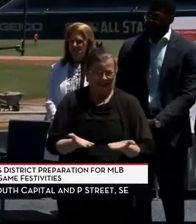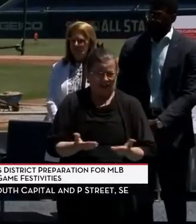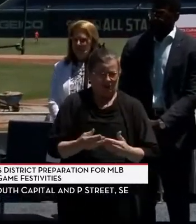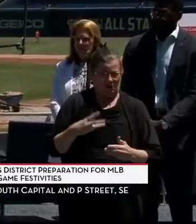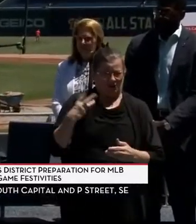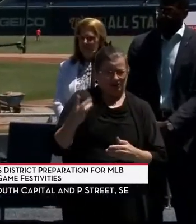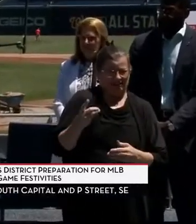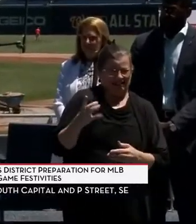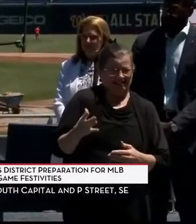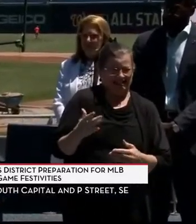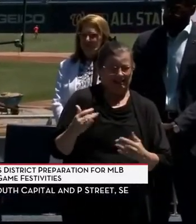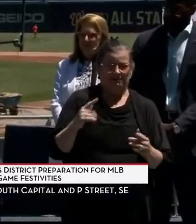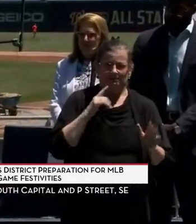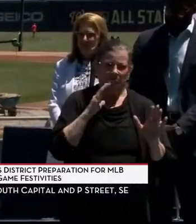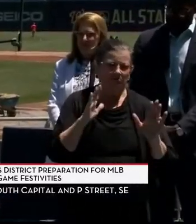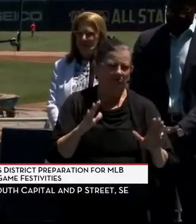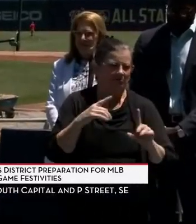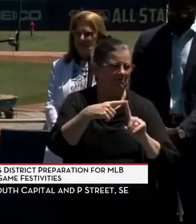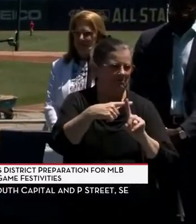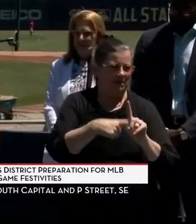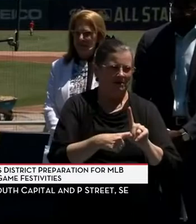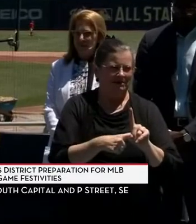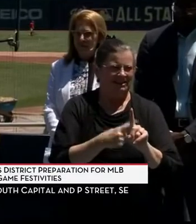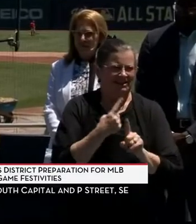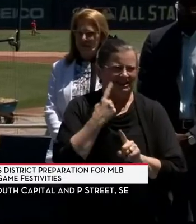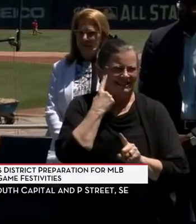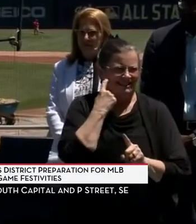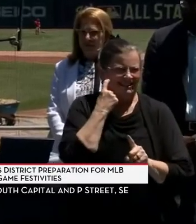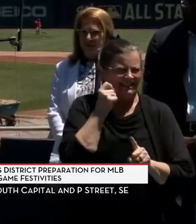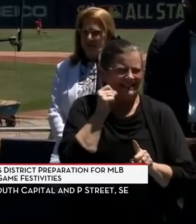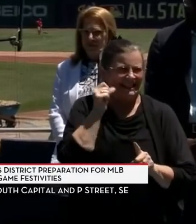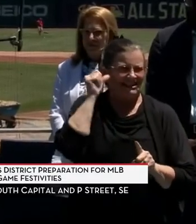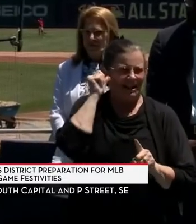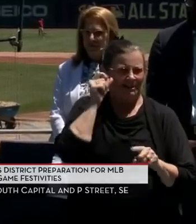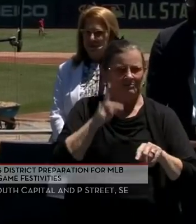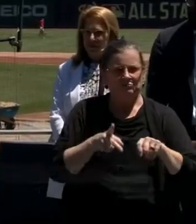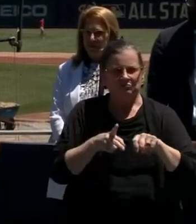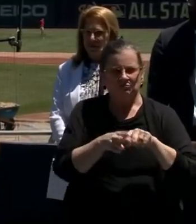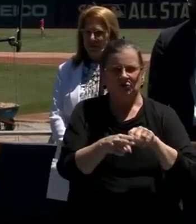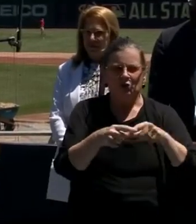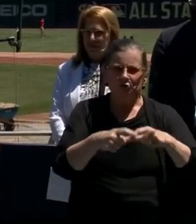WE JUST YESTERDAY CUT THE RIBBON ON THE FANTASTIC NEW AUDI FIELD